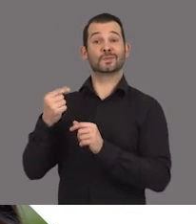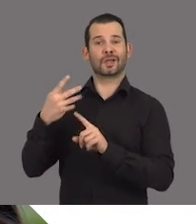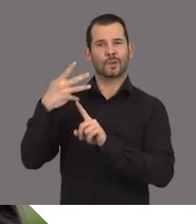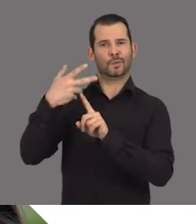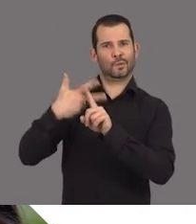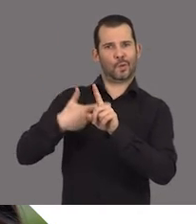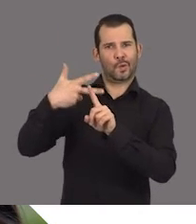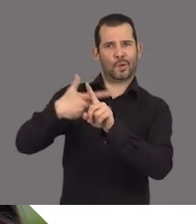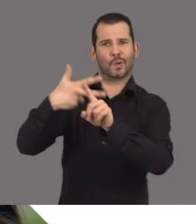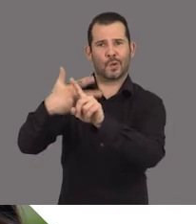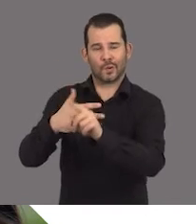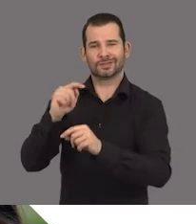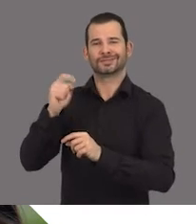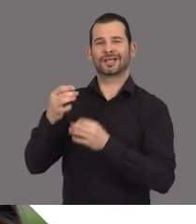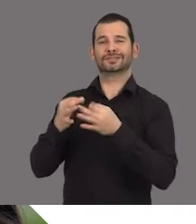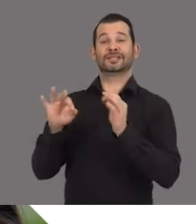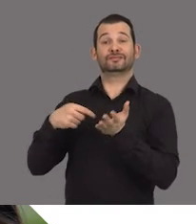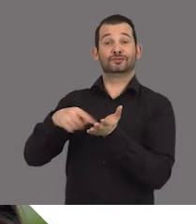with low and modest incomes.